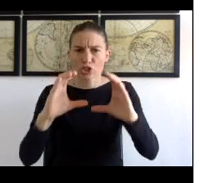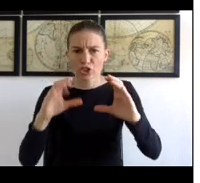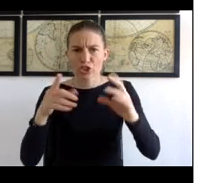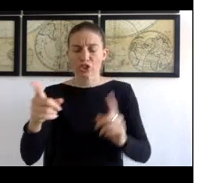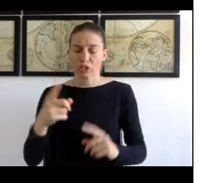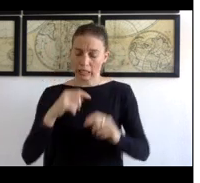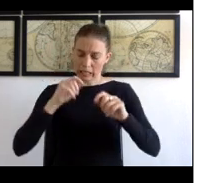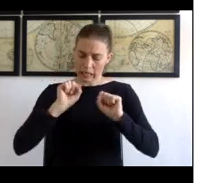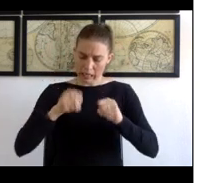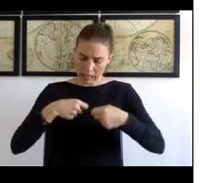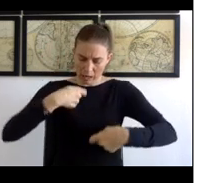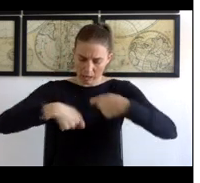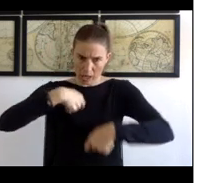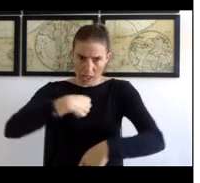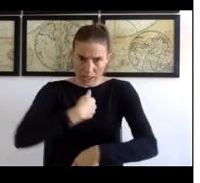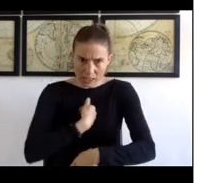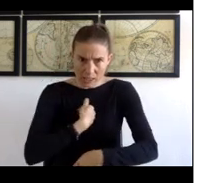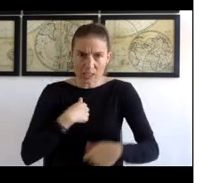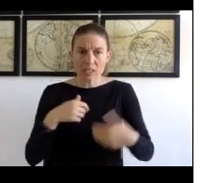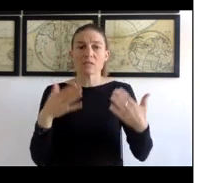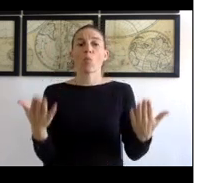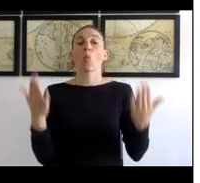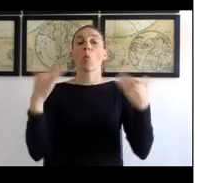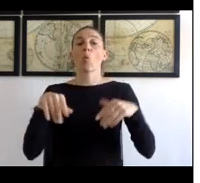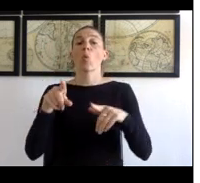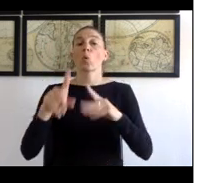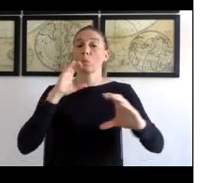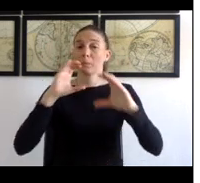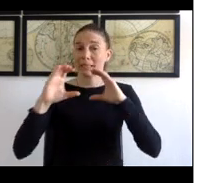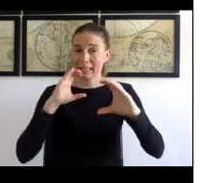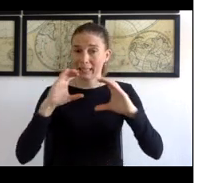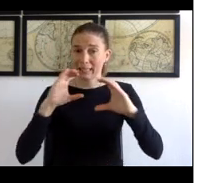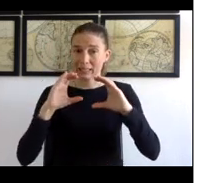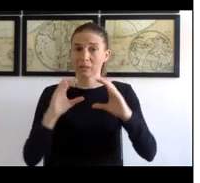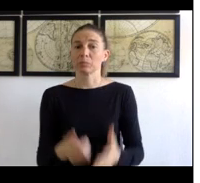And the respondent can choose between these response categories: